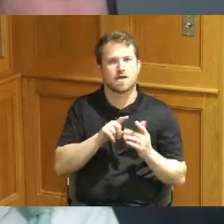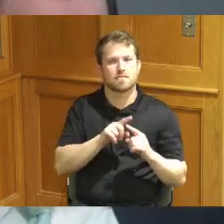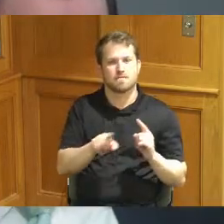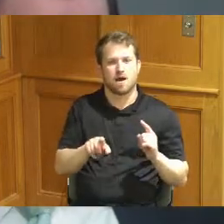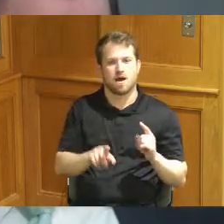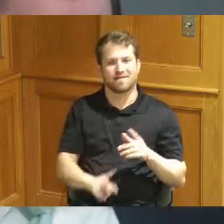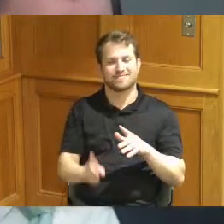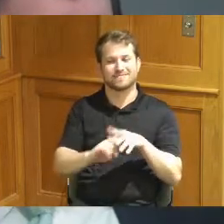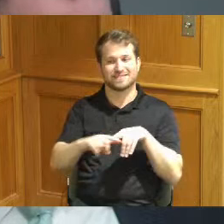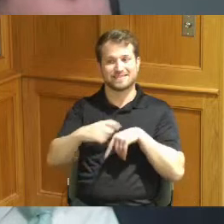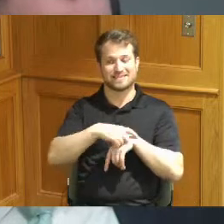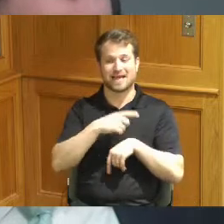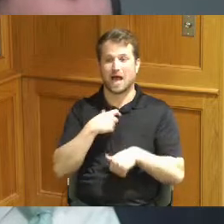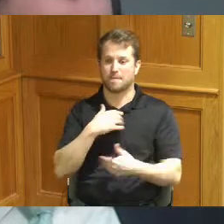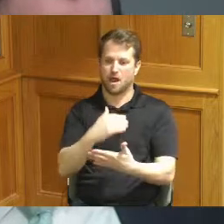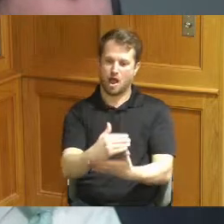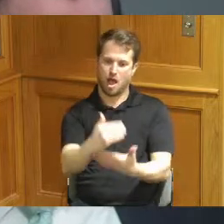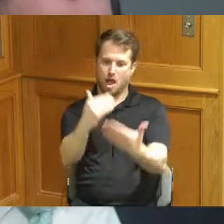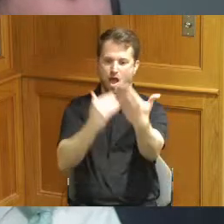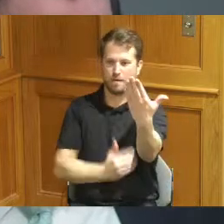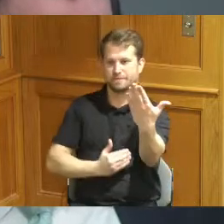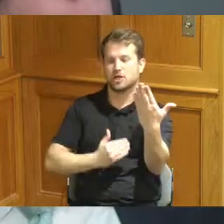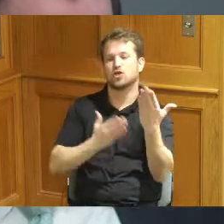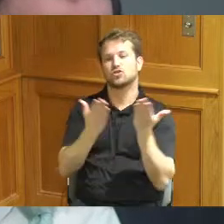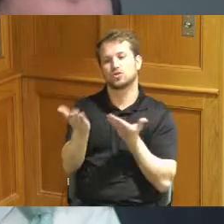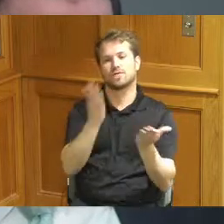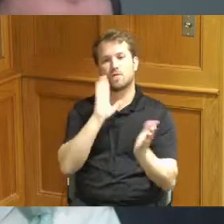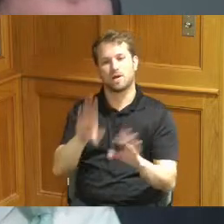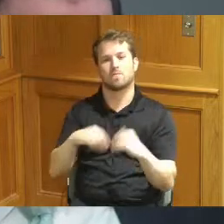out here are all the services that we're going to provide over the course that time so we'll take